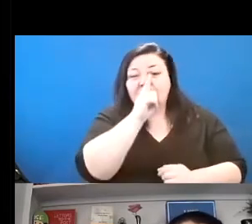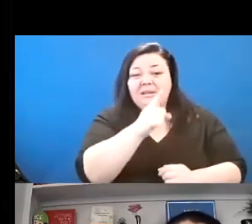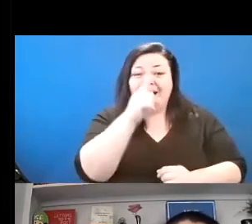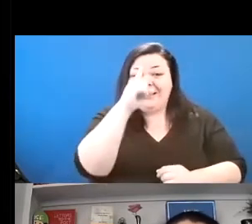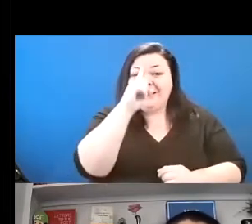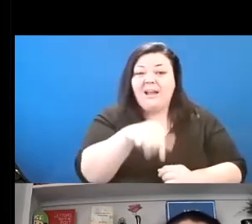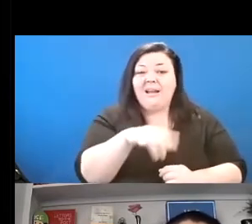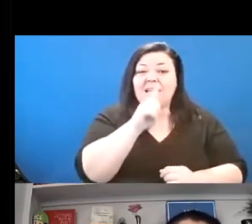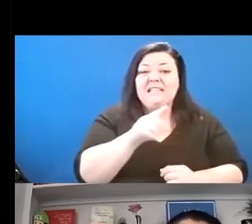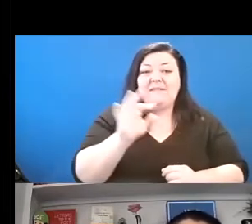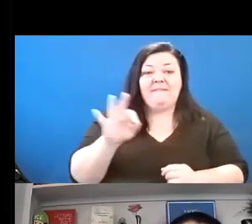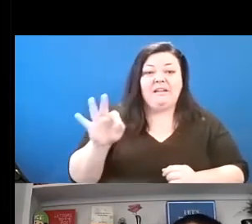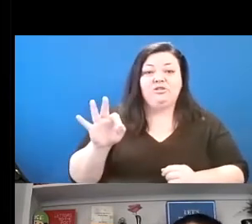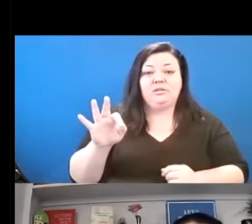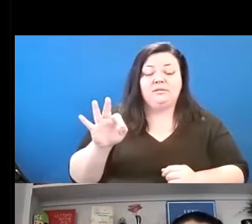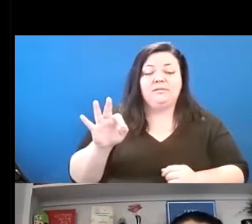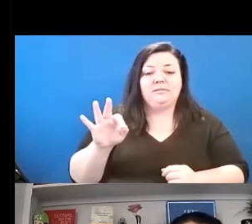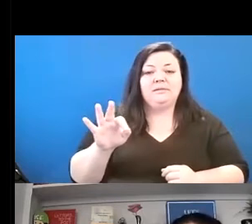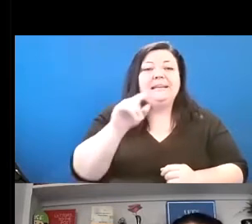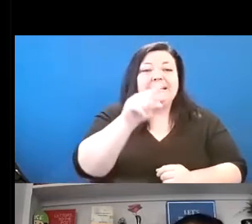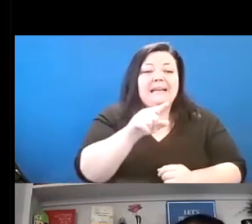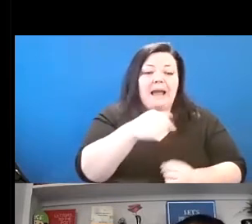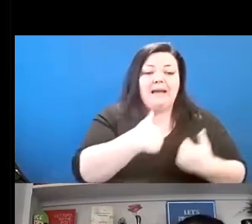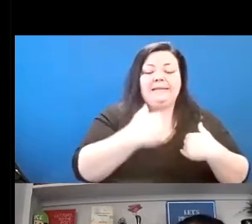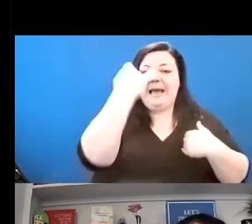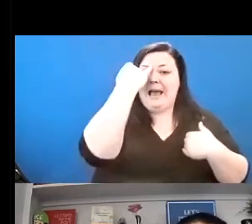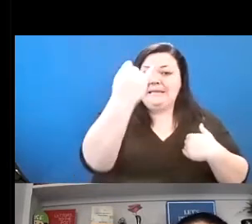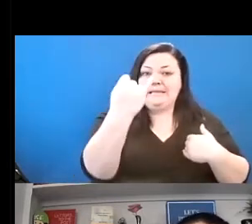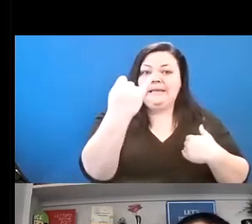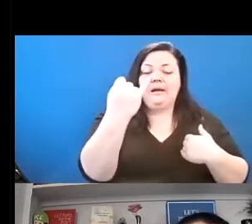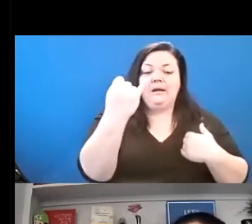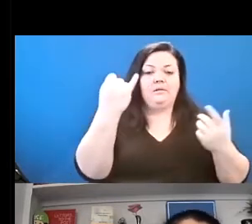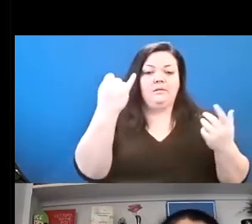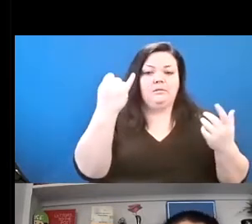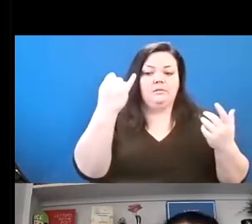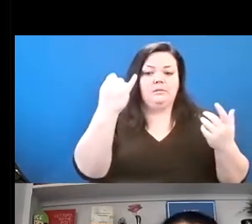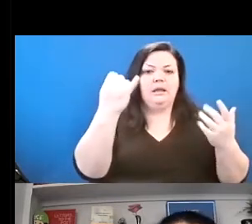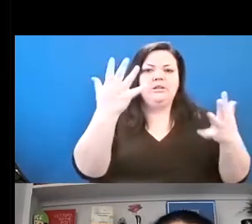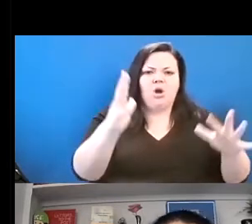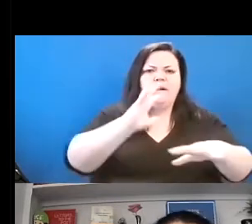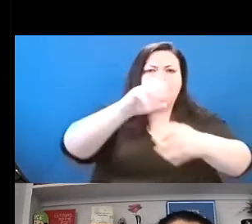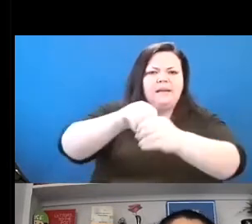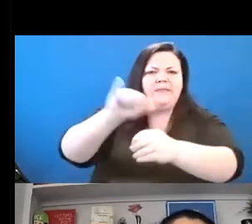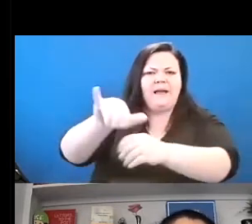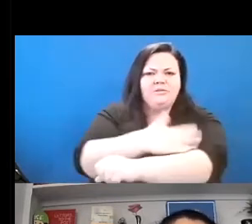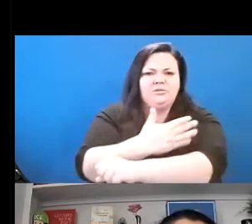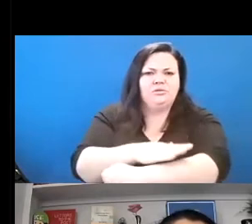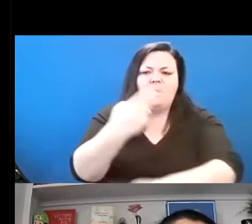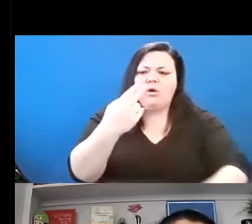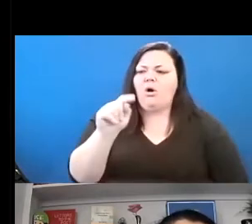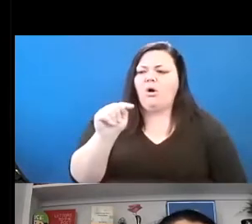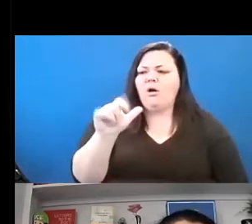um that he is taking the idea of that is created in hotline bling uh somebody leaves the city and